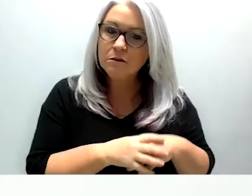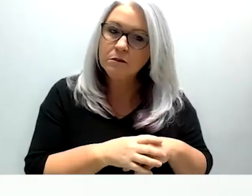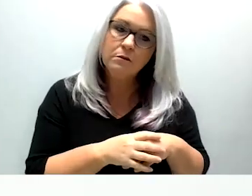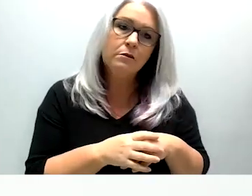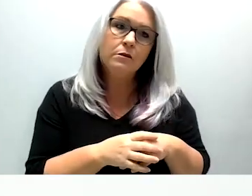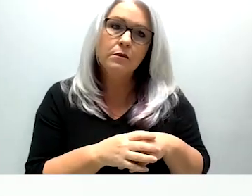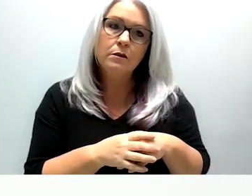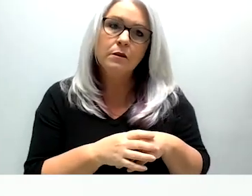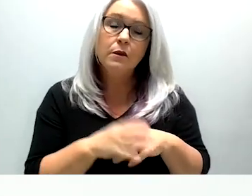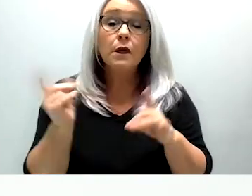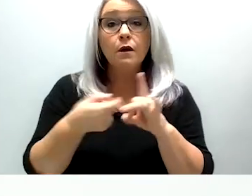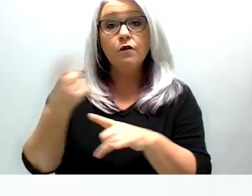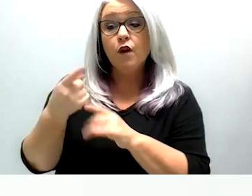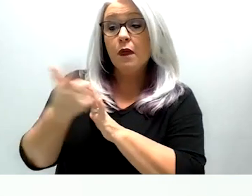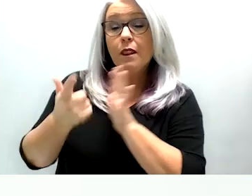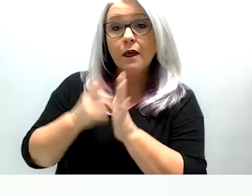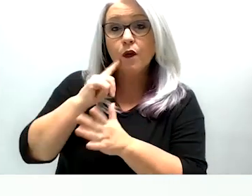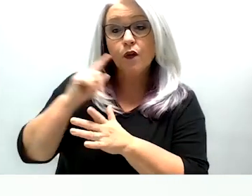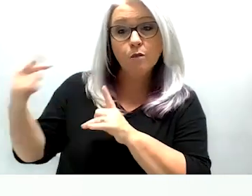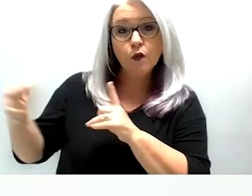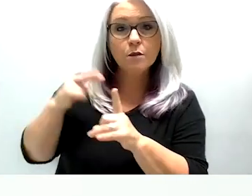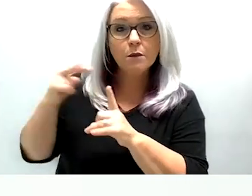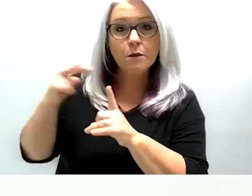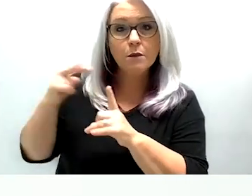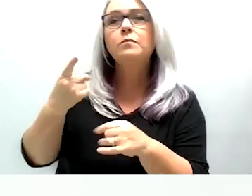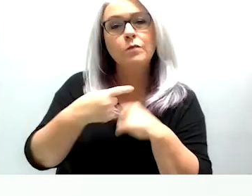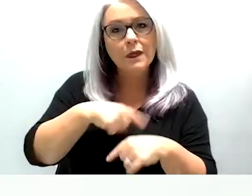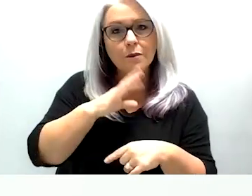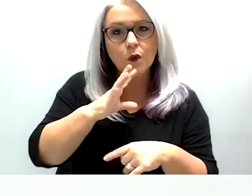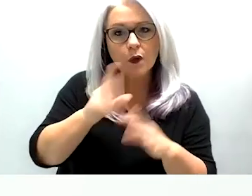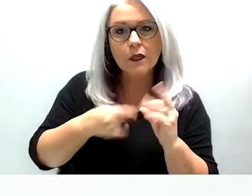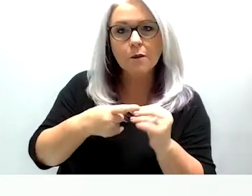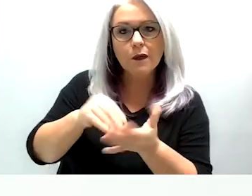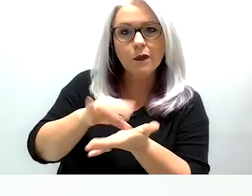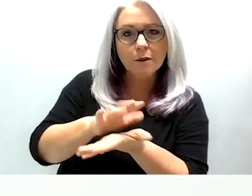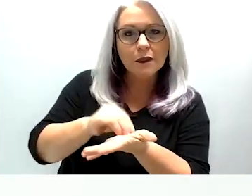a legal perspective, what I'm talking about documentation, I don't mean your medical records.